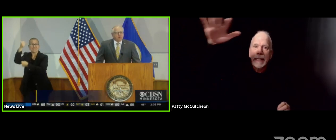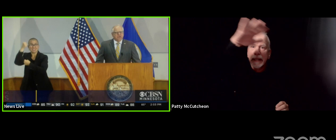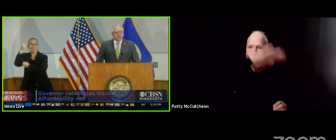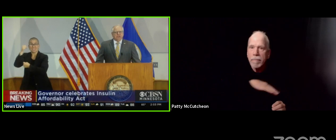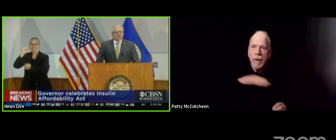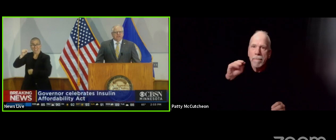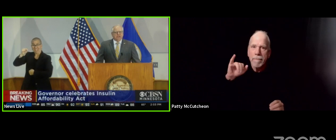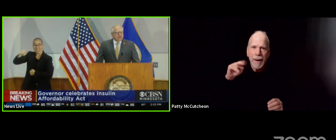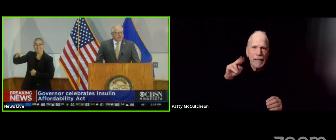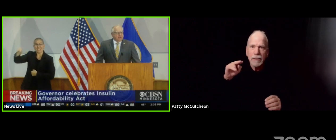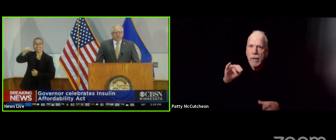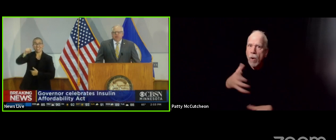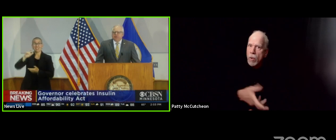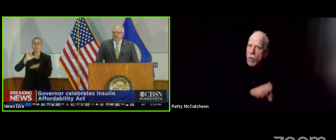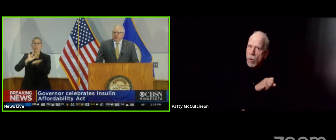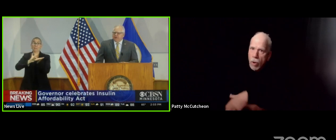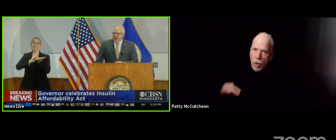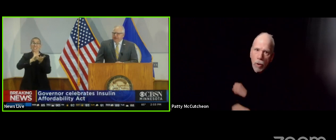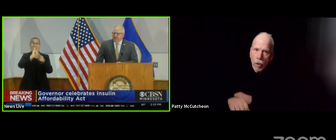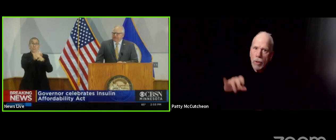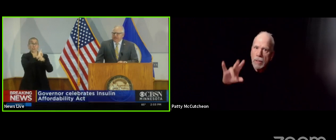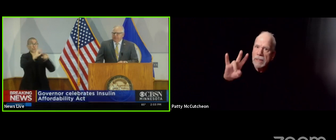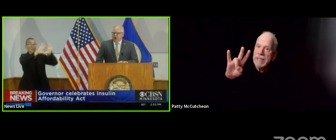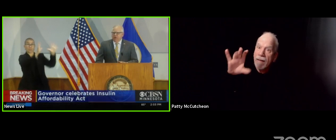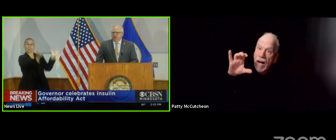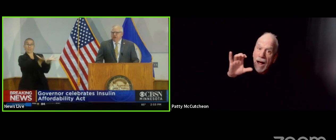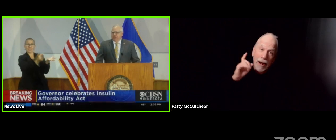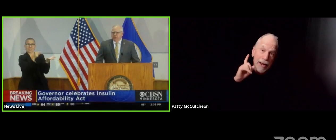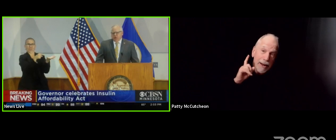WASHINGTON, D.C., CAN PUT 30 ON THE GROUND IN St. PAUL, TO